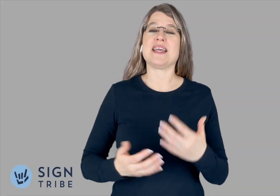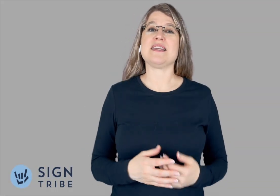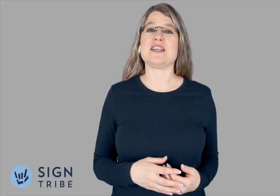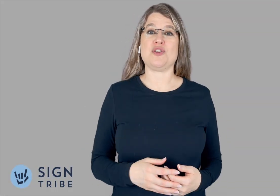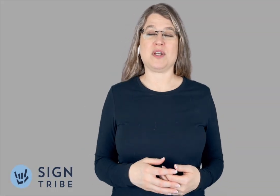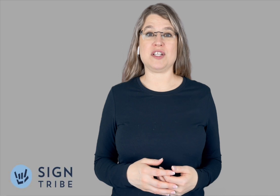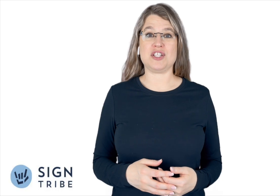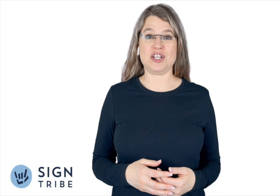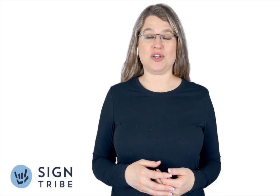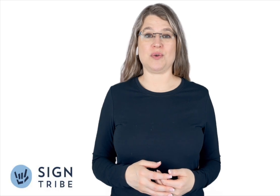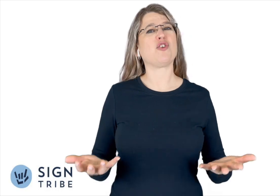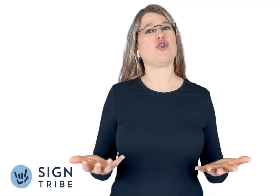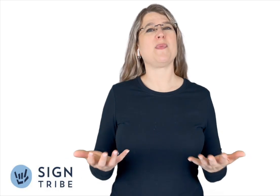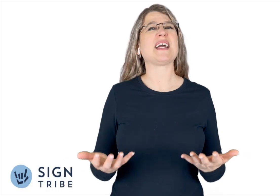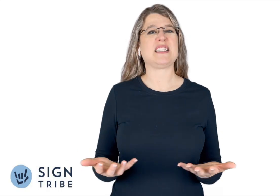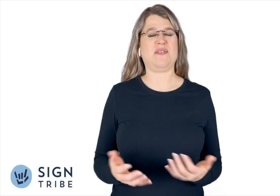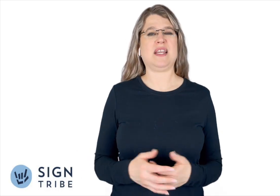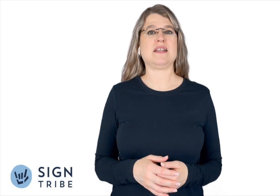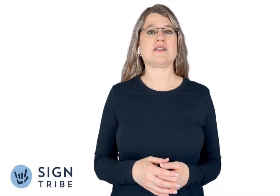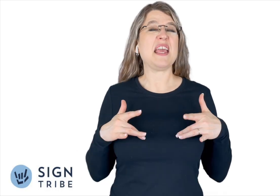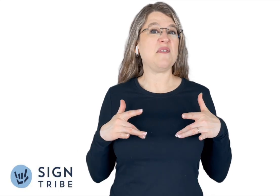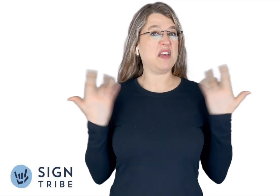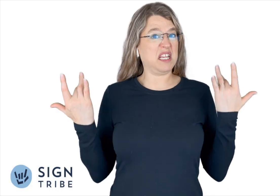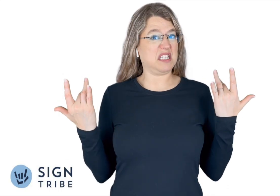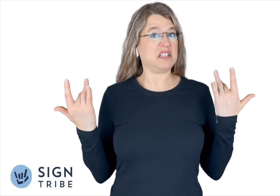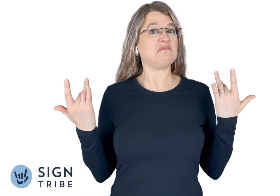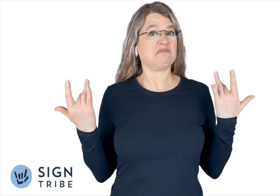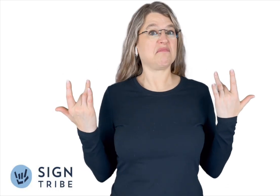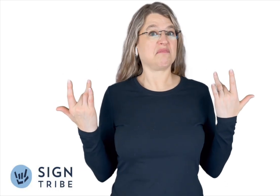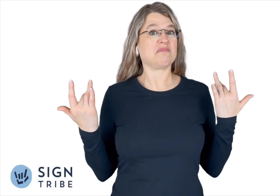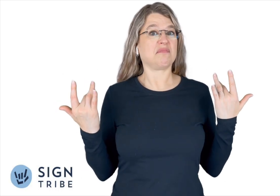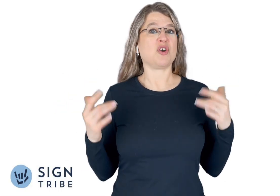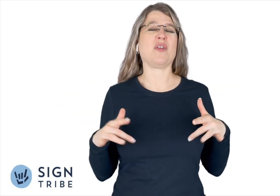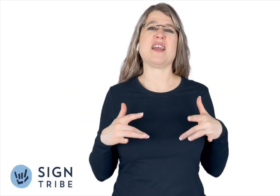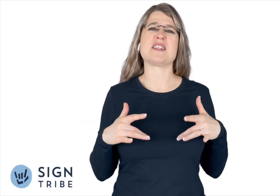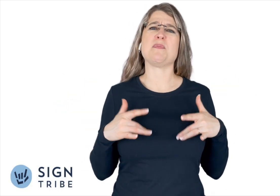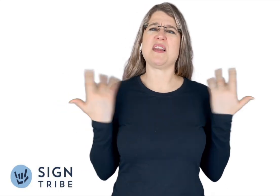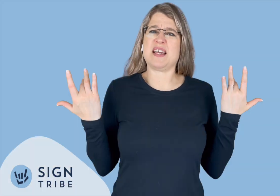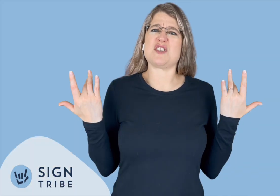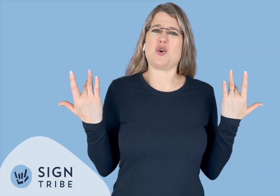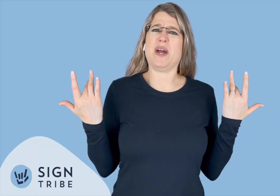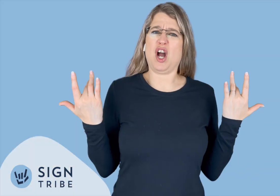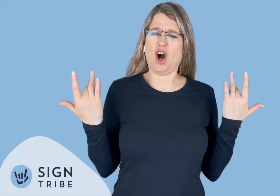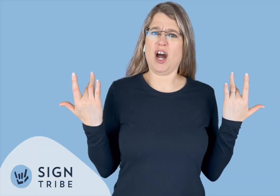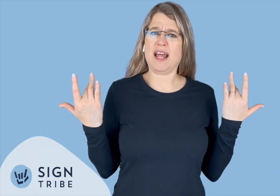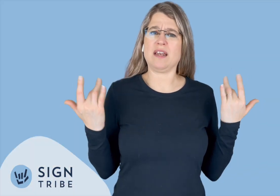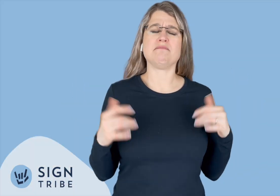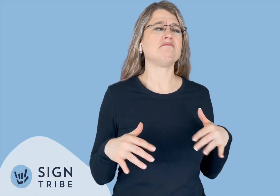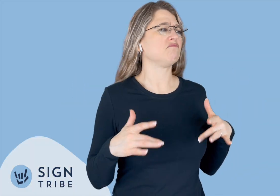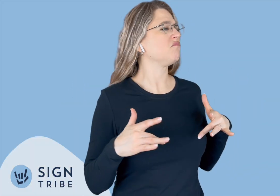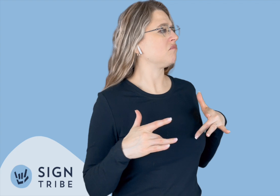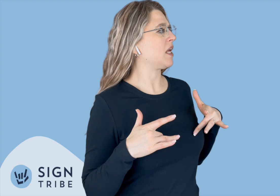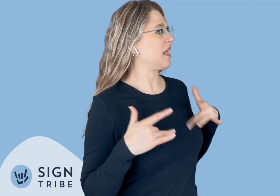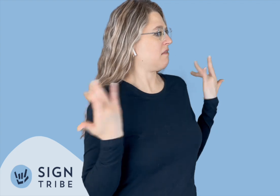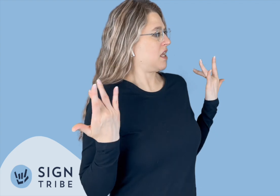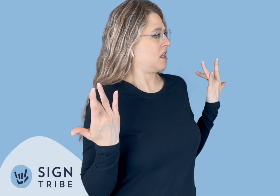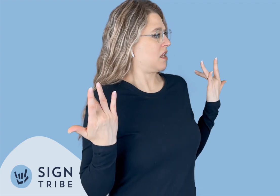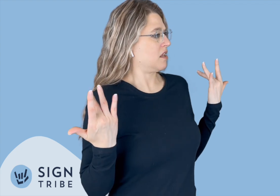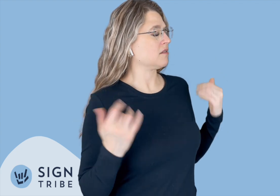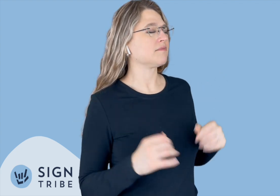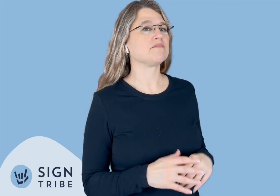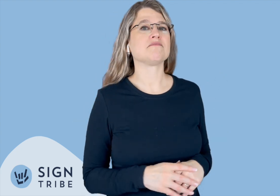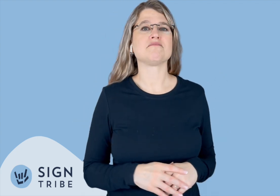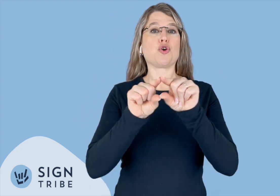things that you can do. Group activities. Event or like something that's going on.